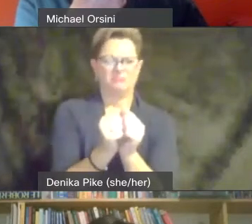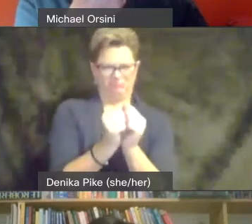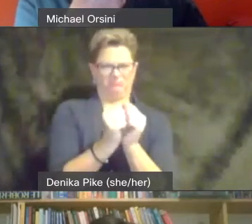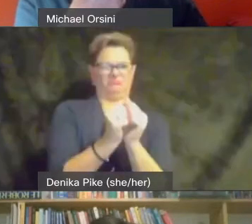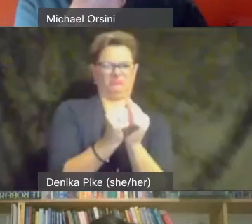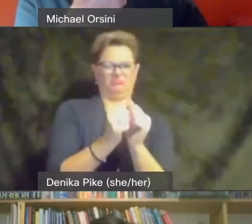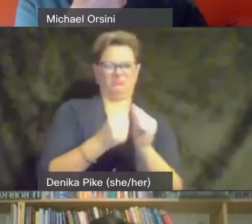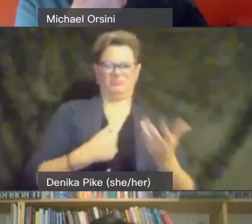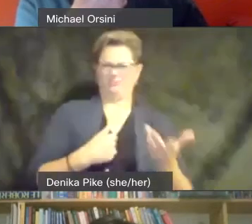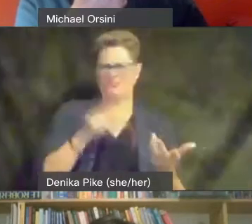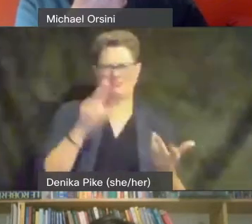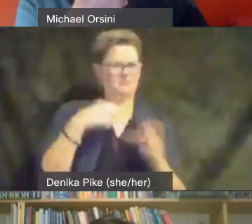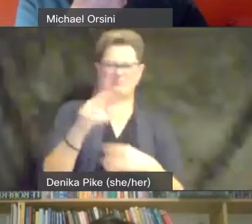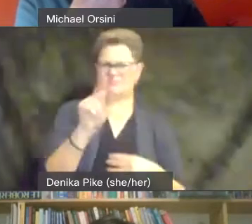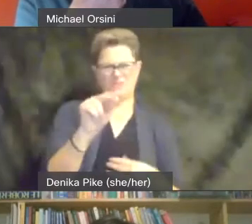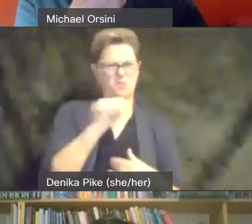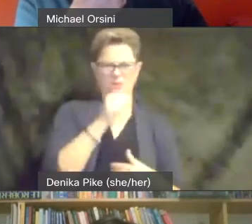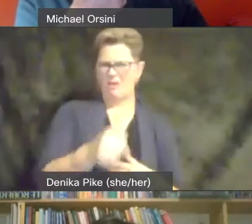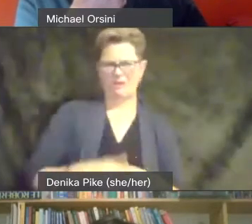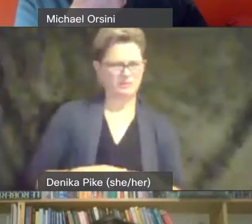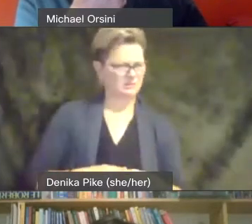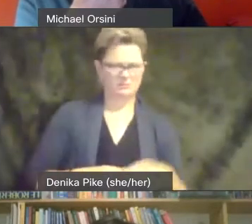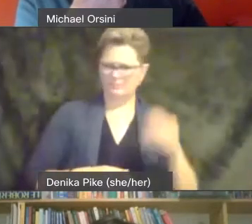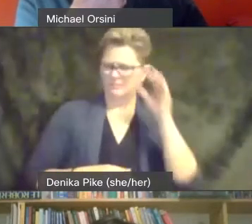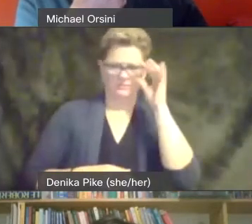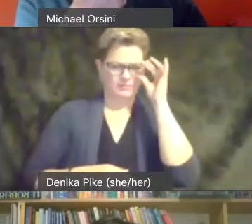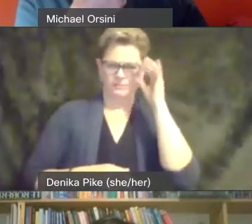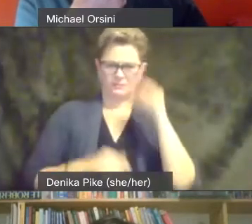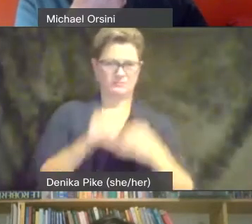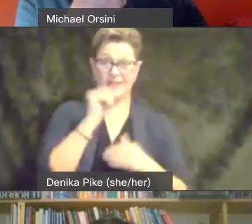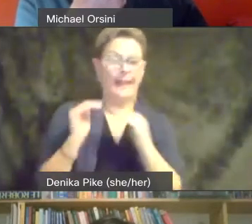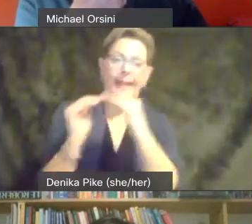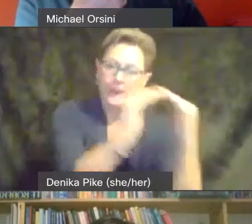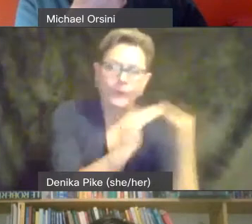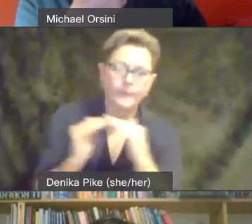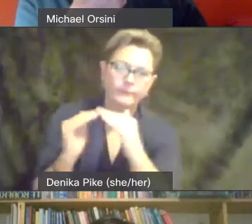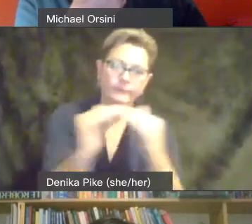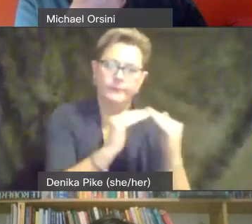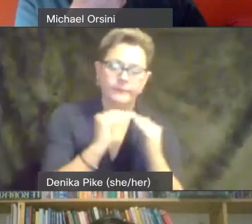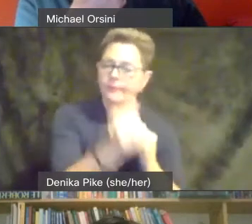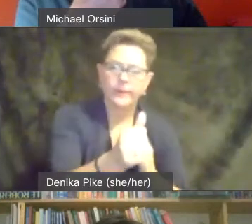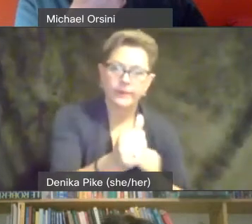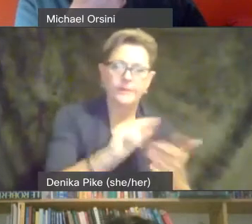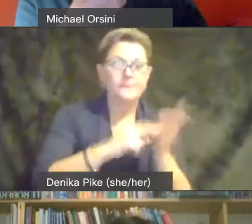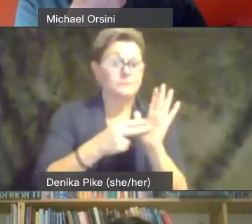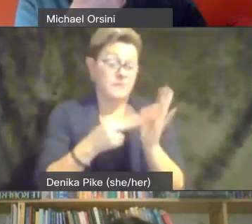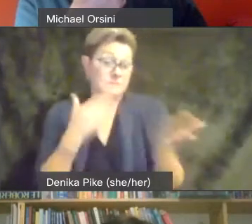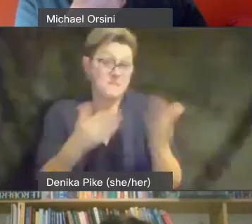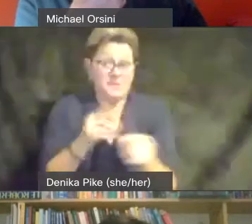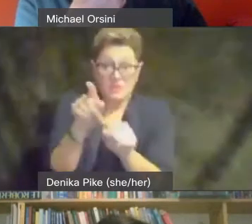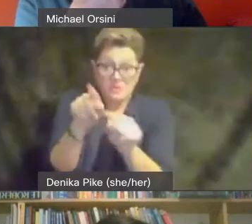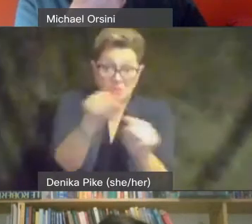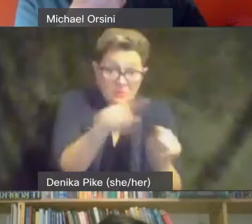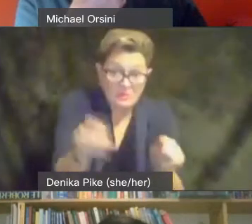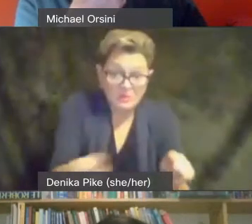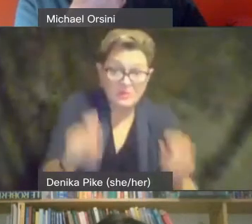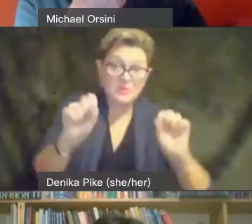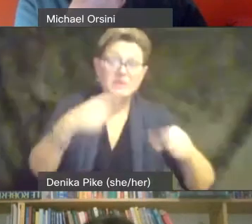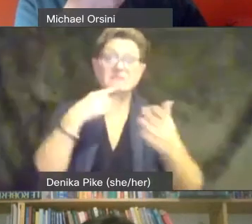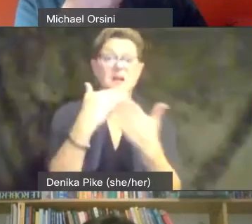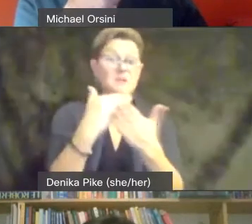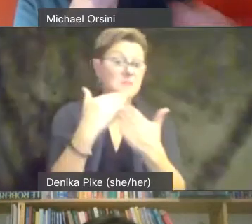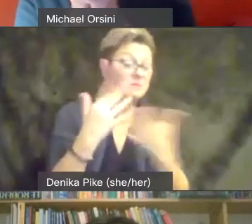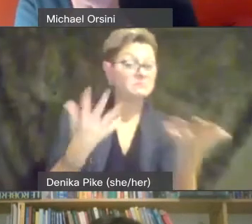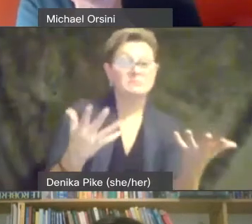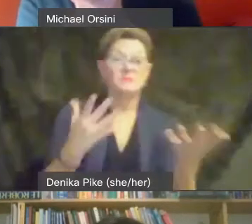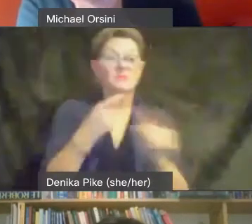All in this together, or at least we're not all equally in this together, but I thought maybe each of you might comment on that with your focus because I can see that it would have.